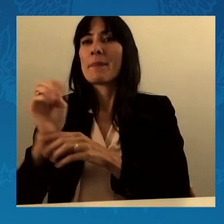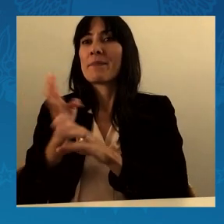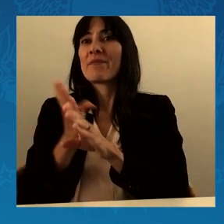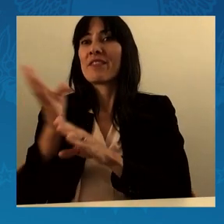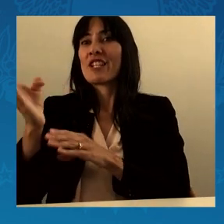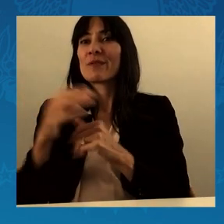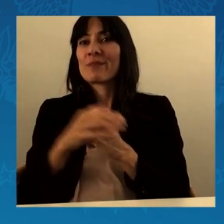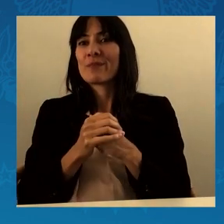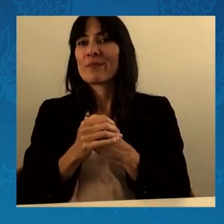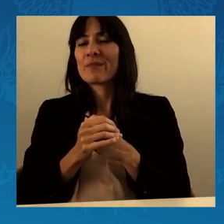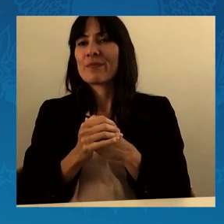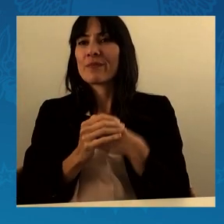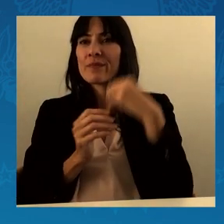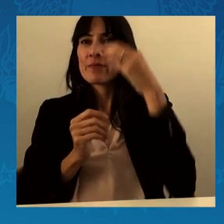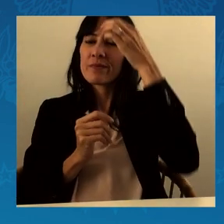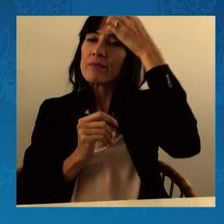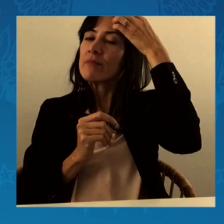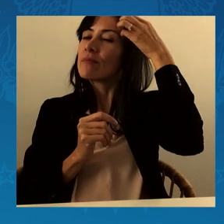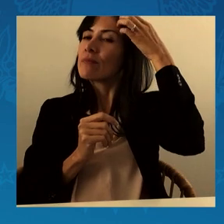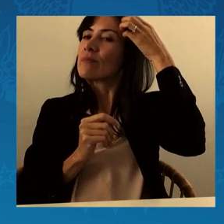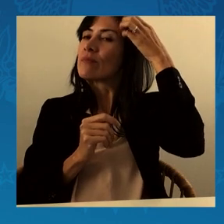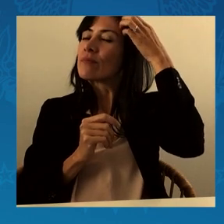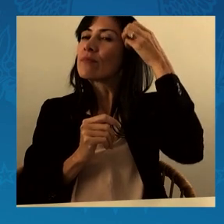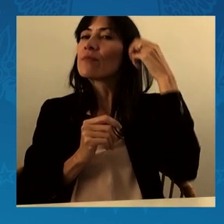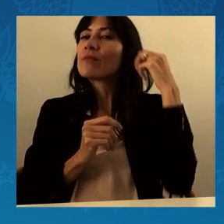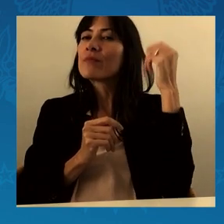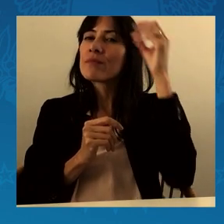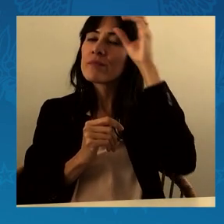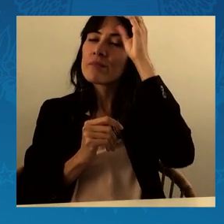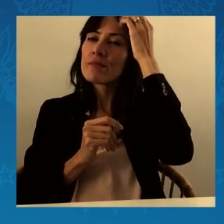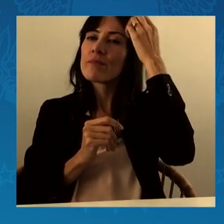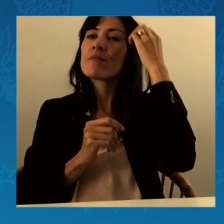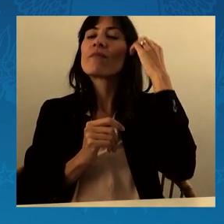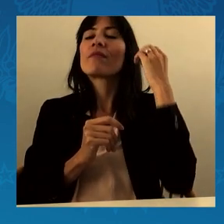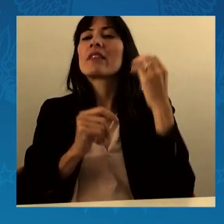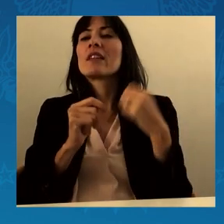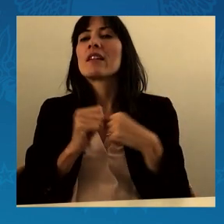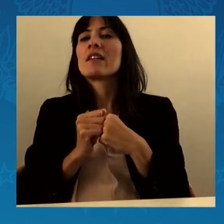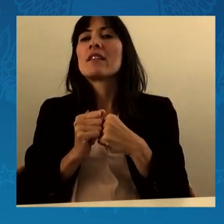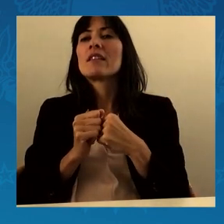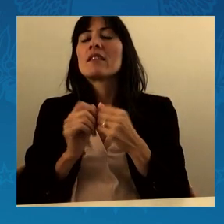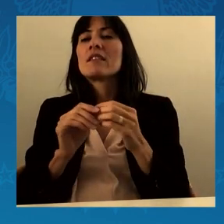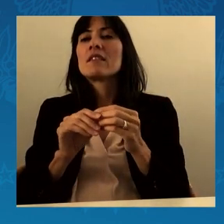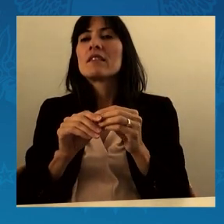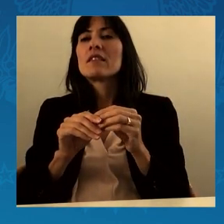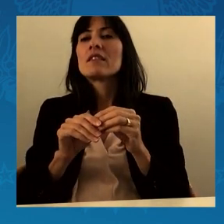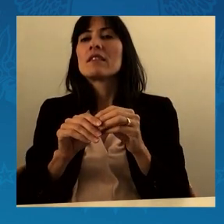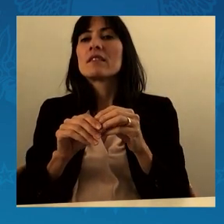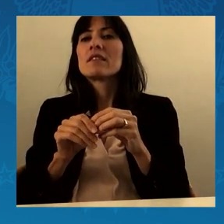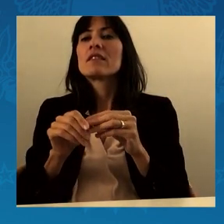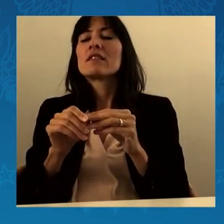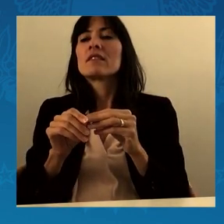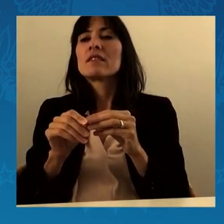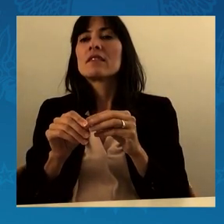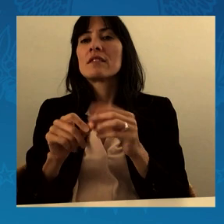Female Speaker: Well, math and science just always kind of came easy to me, easier than like English or history